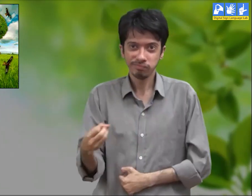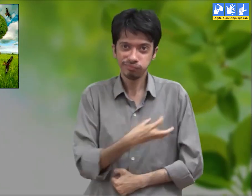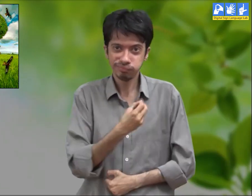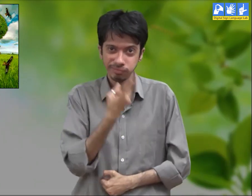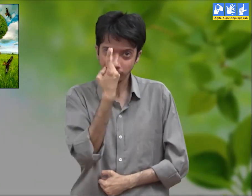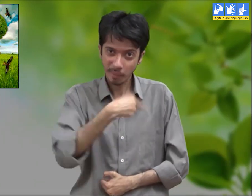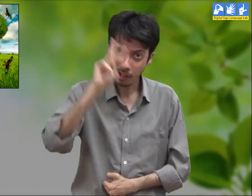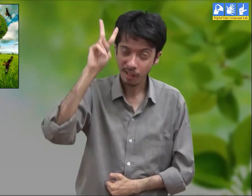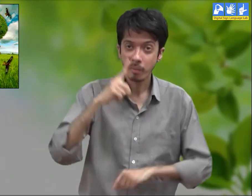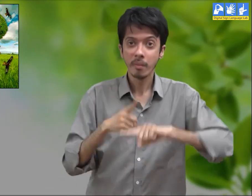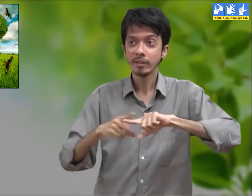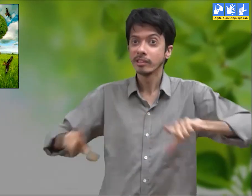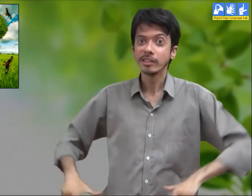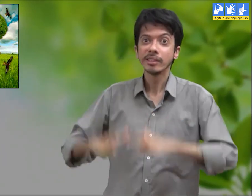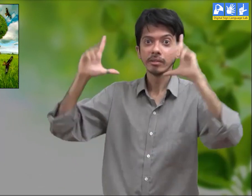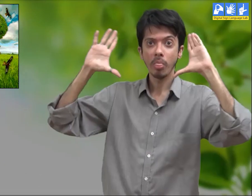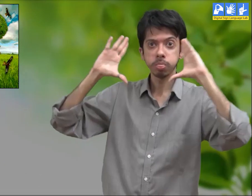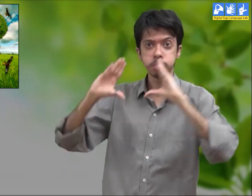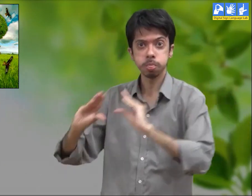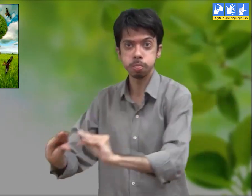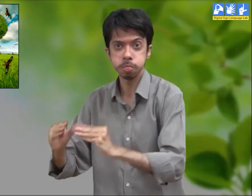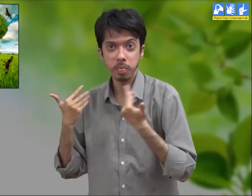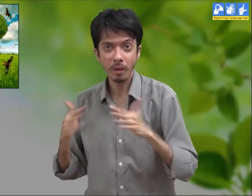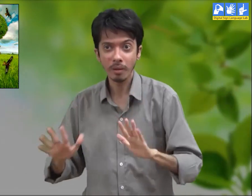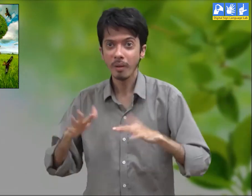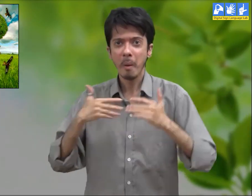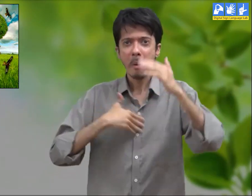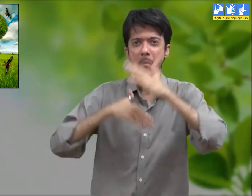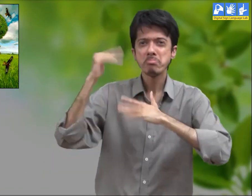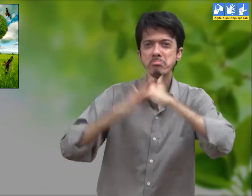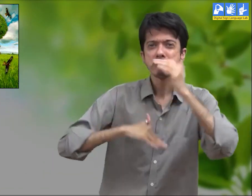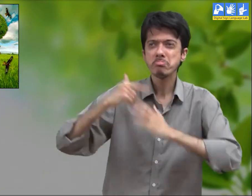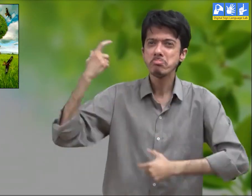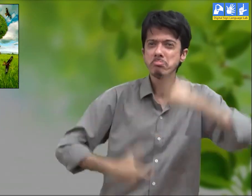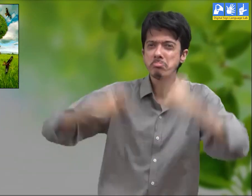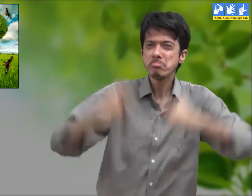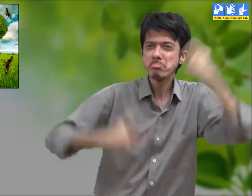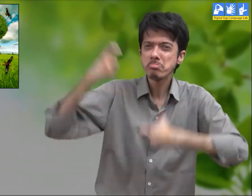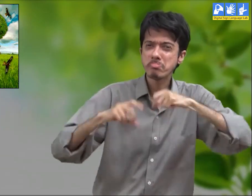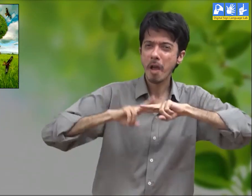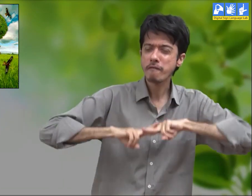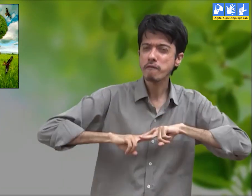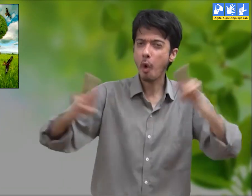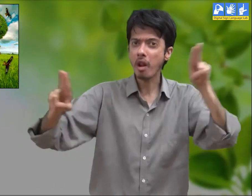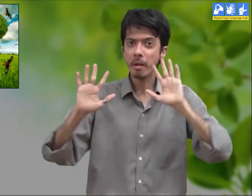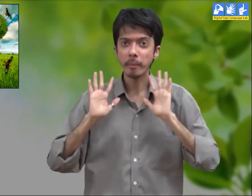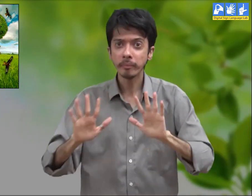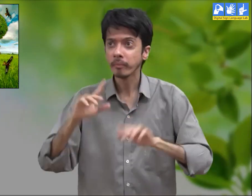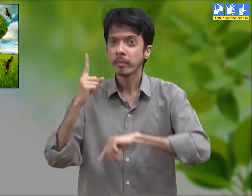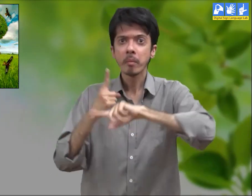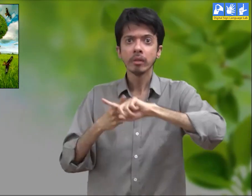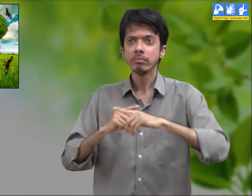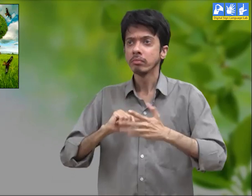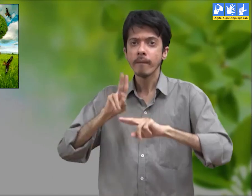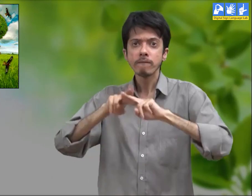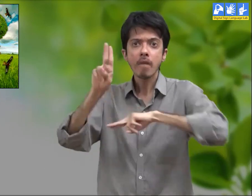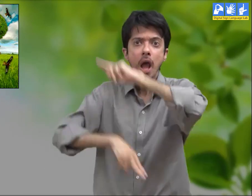Today pollution is caused by vehicle smoke by cutting off trees, urbanization,